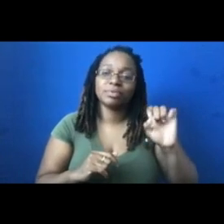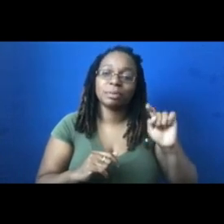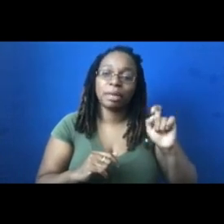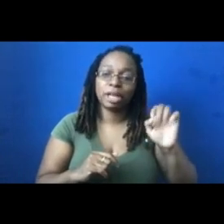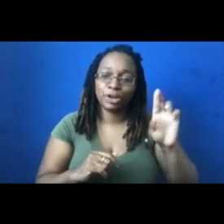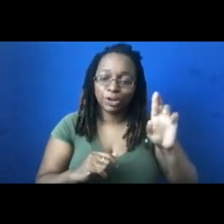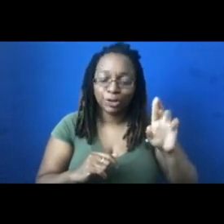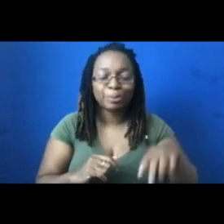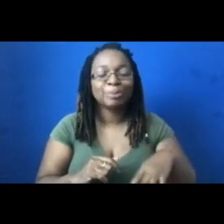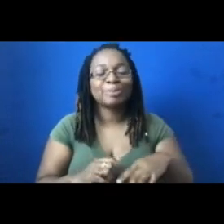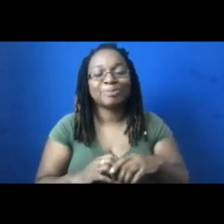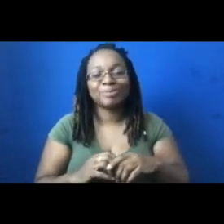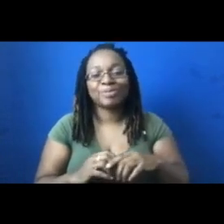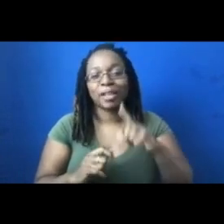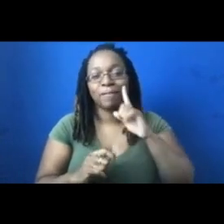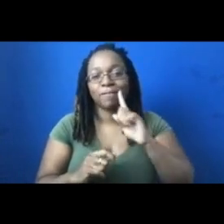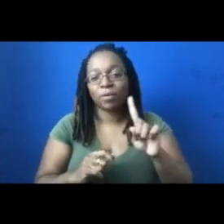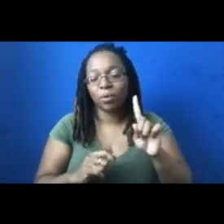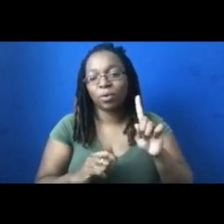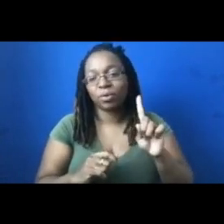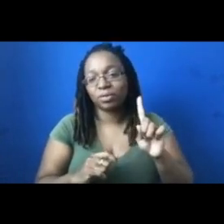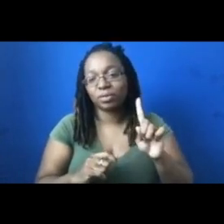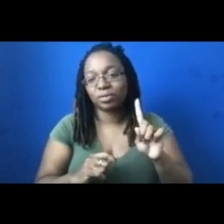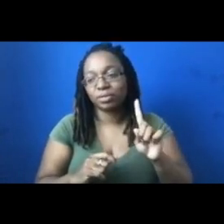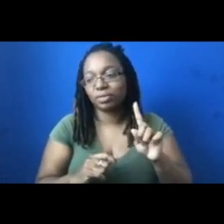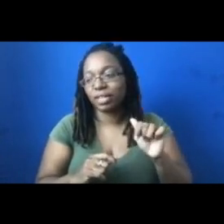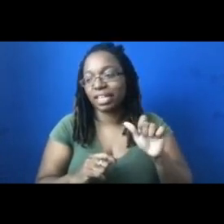Unknown: Miss Krystal Butler for the American Sign Language